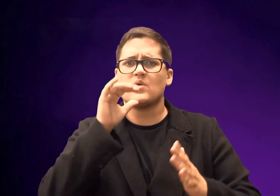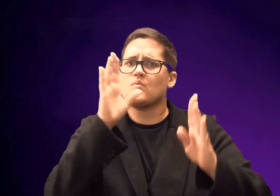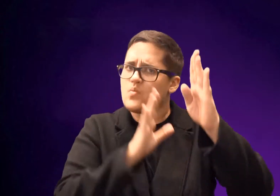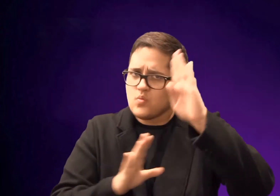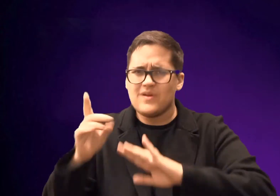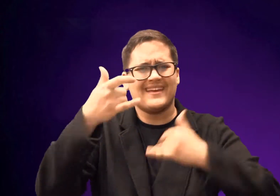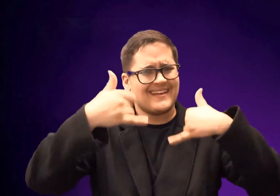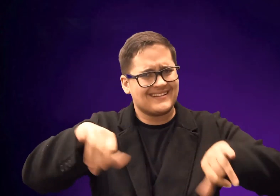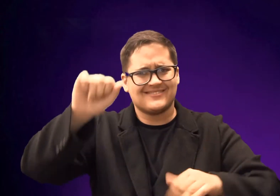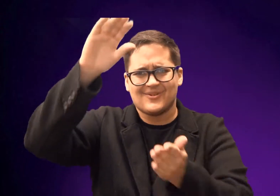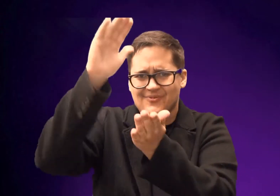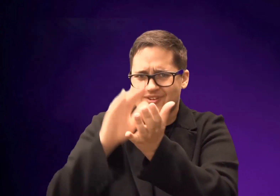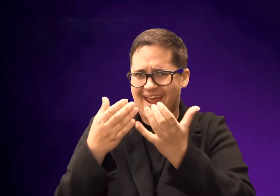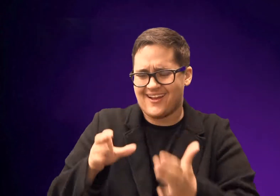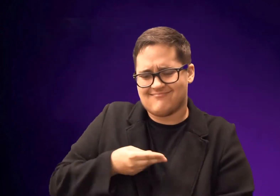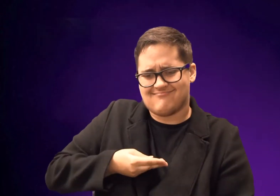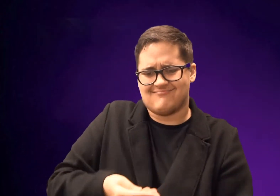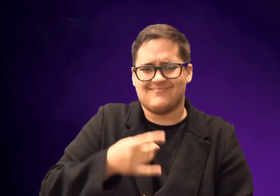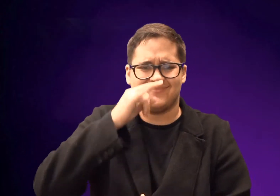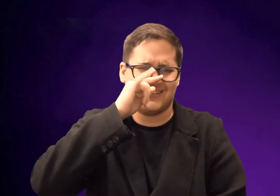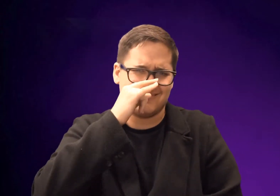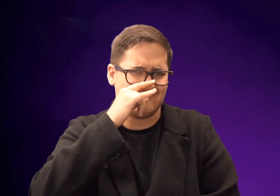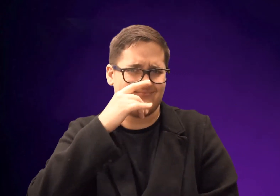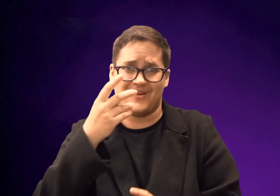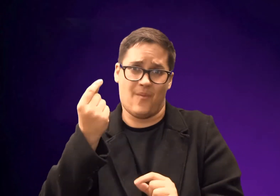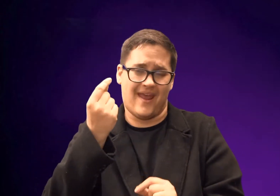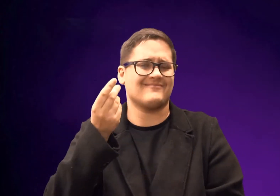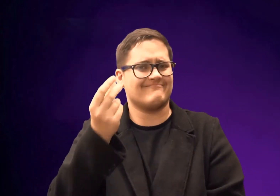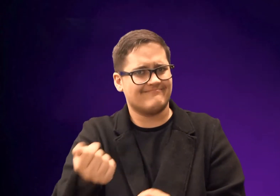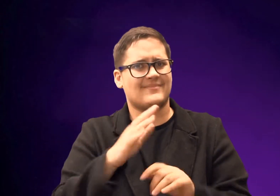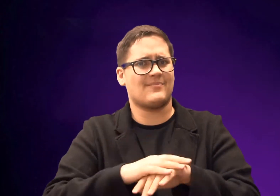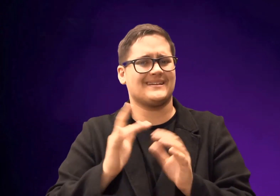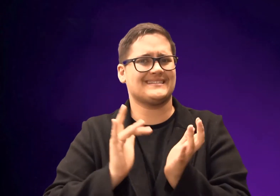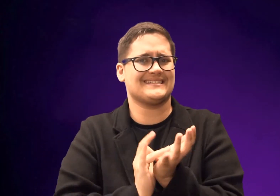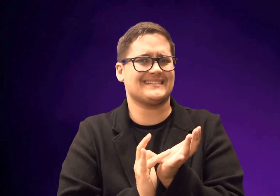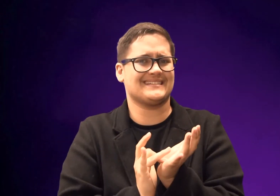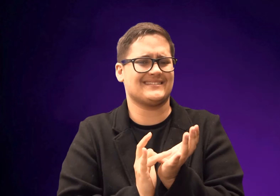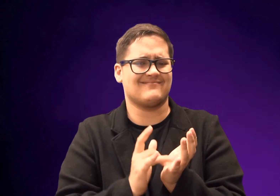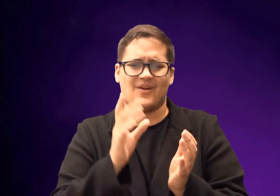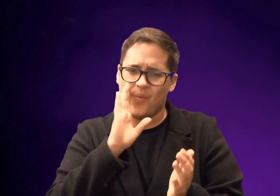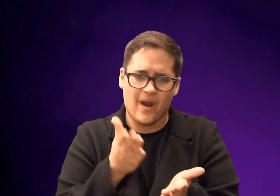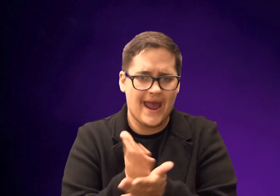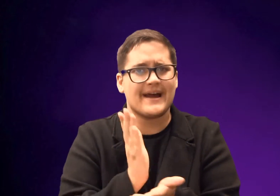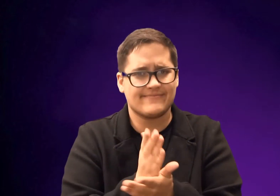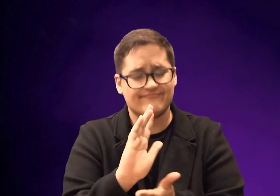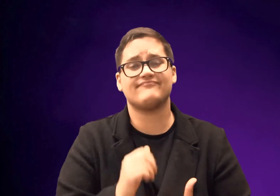do not worry. There's still small chance that HIV will be passed onto baby. You will need to immediately begin taking HIV medications. It'll be ok.